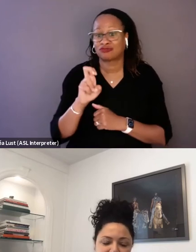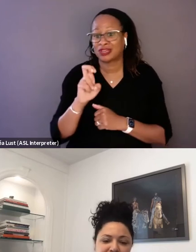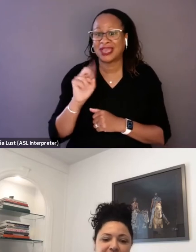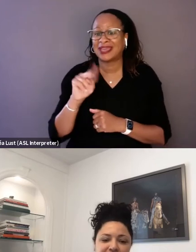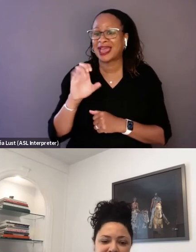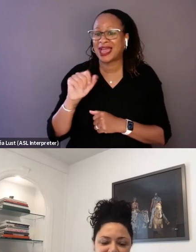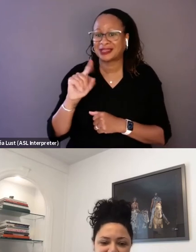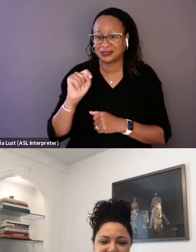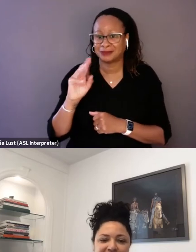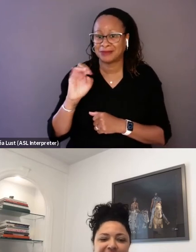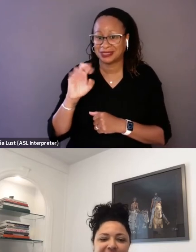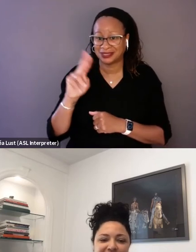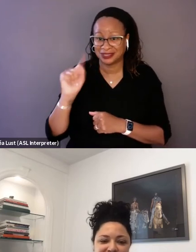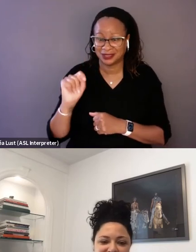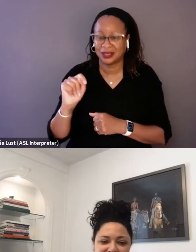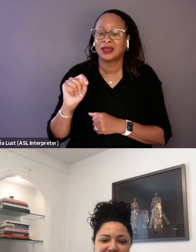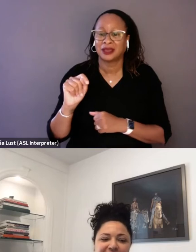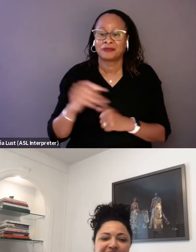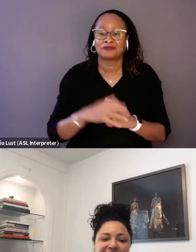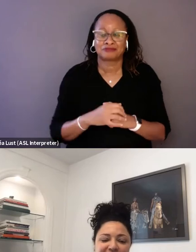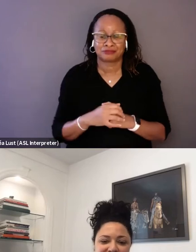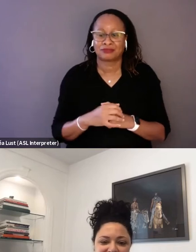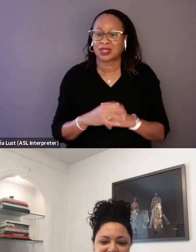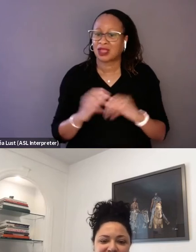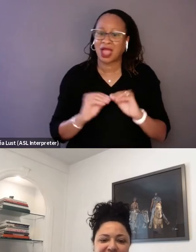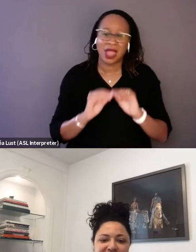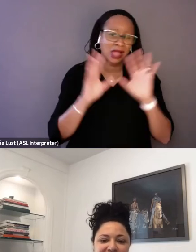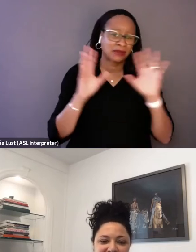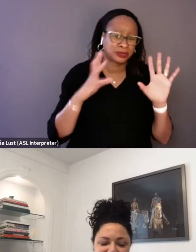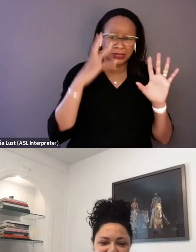which I think are, you know, absolutely beautifully done